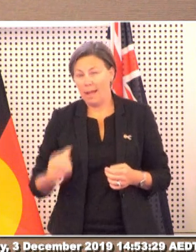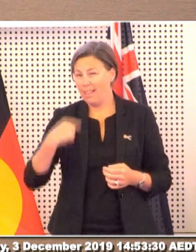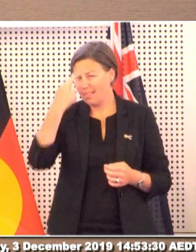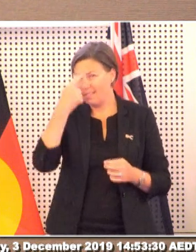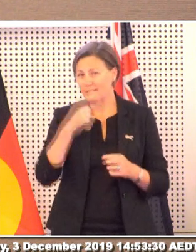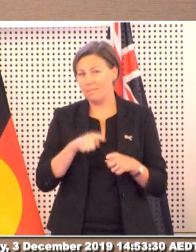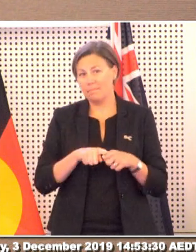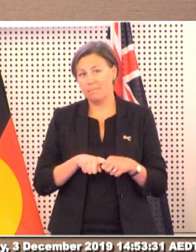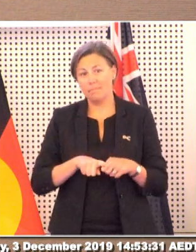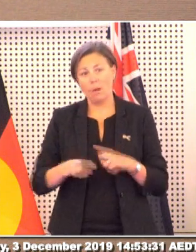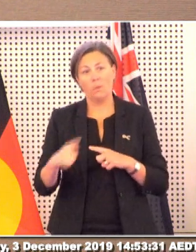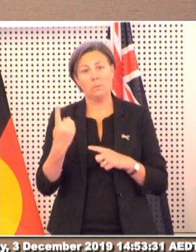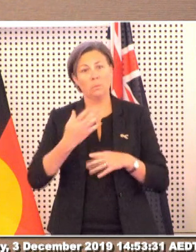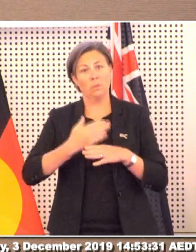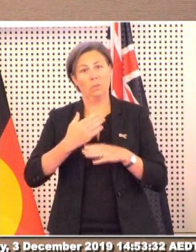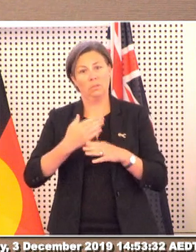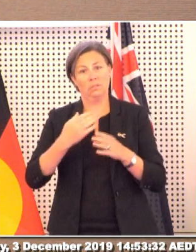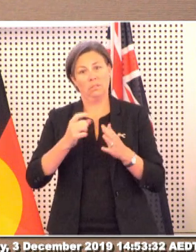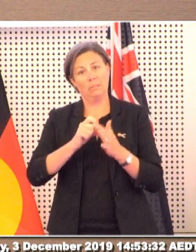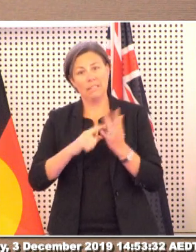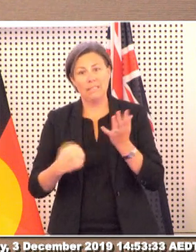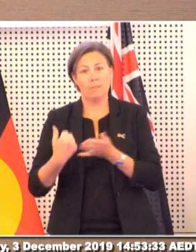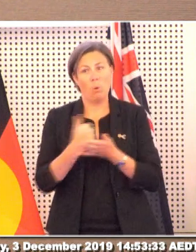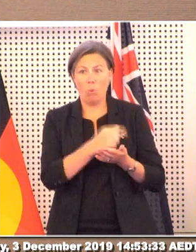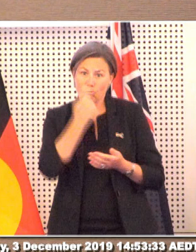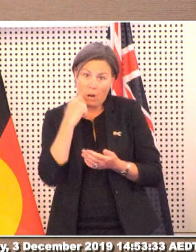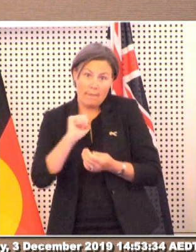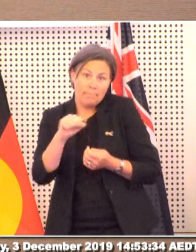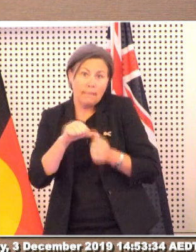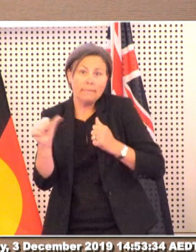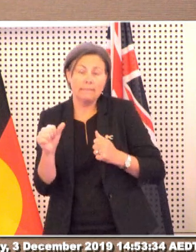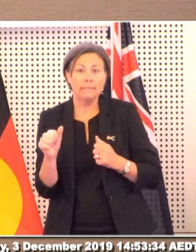disability workers try very hard to do a good job. They have limited resources.